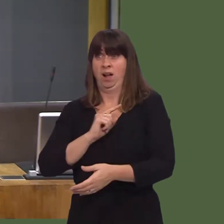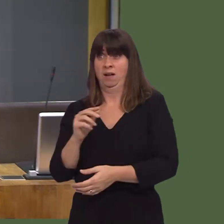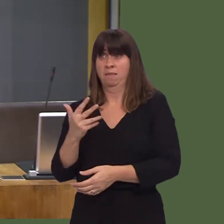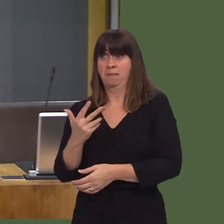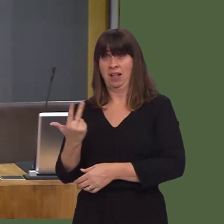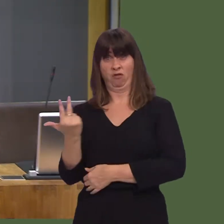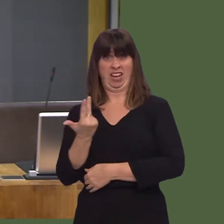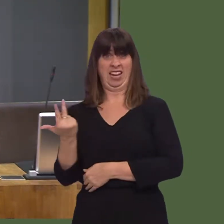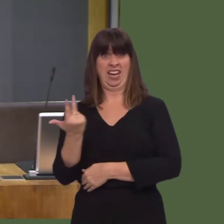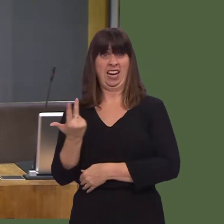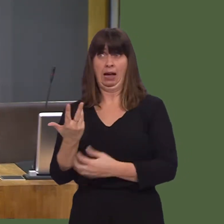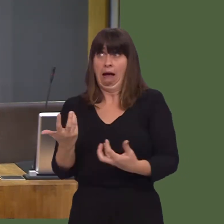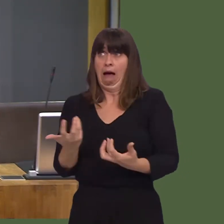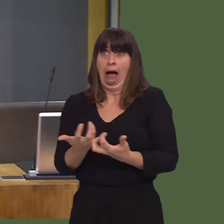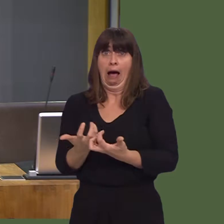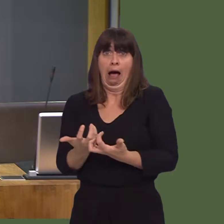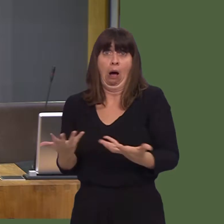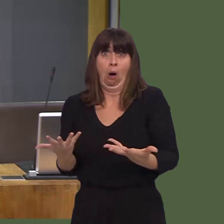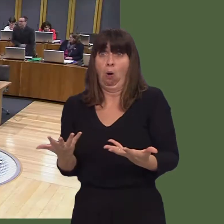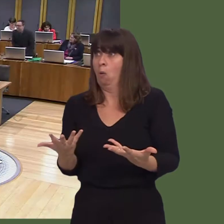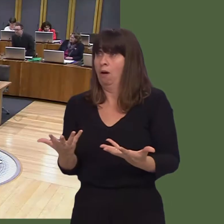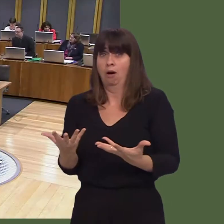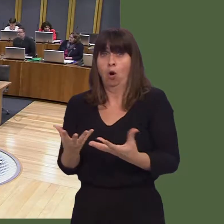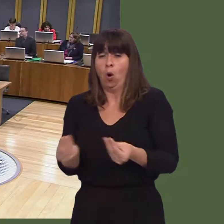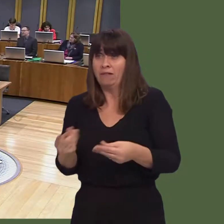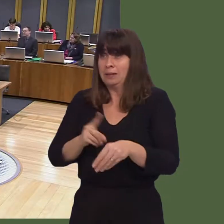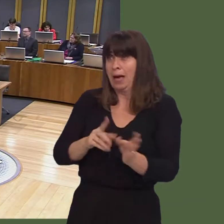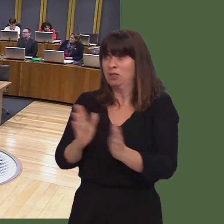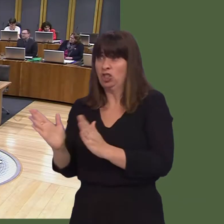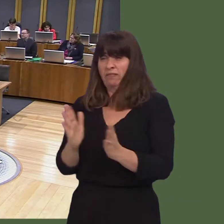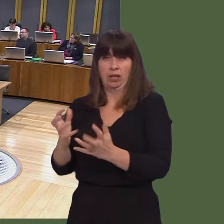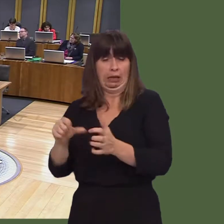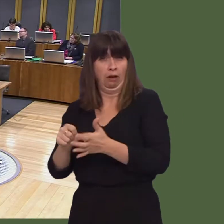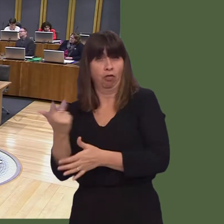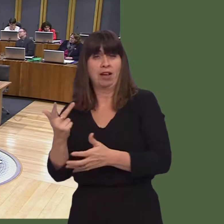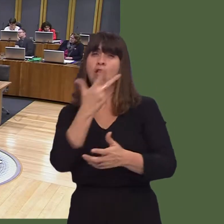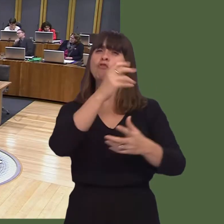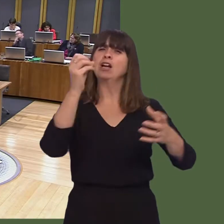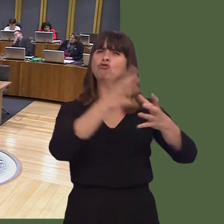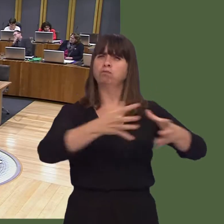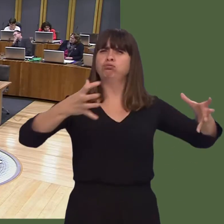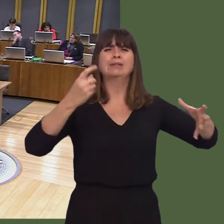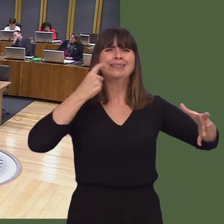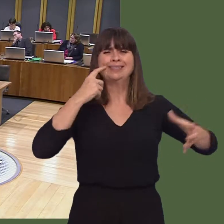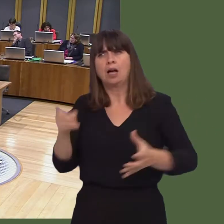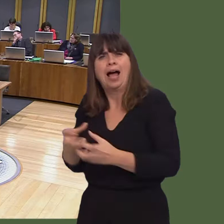And how can you help small businesses in particular in that regard? Julie James AM: Business Wales is very well placed to assist small and medium-sized enterprises